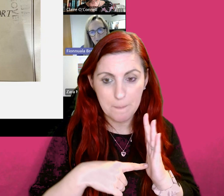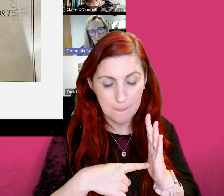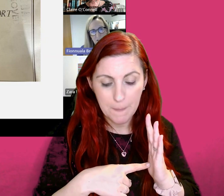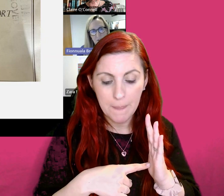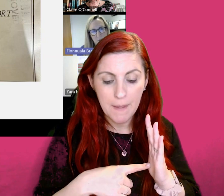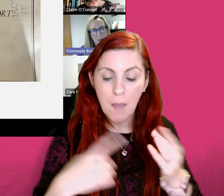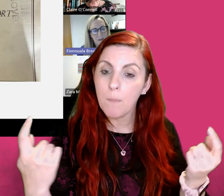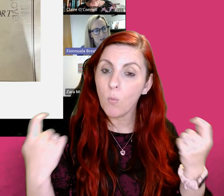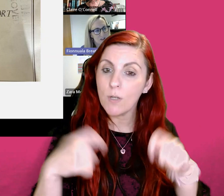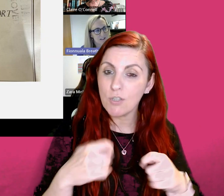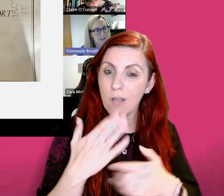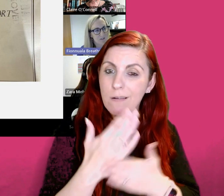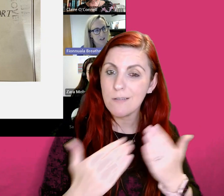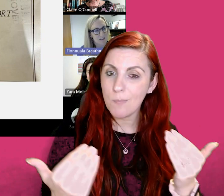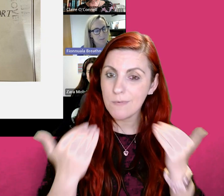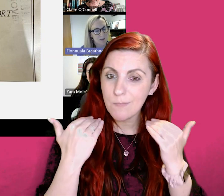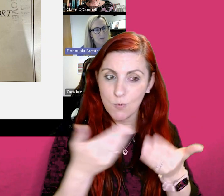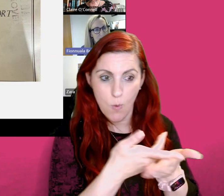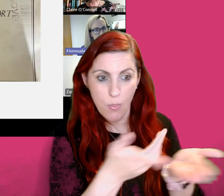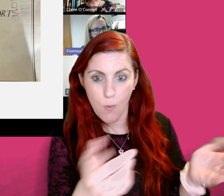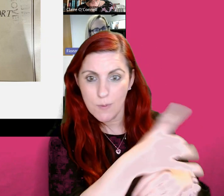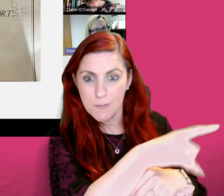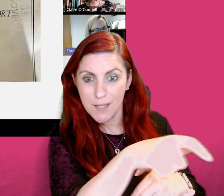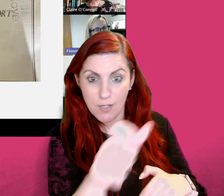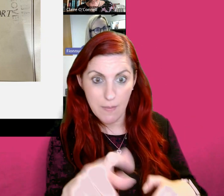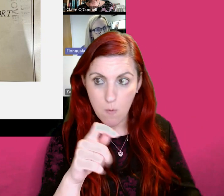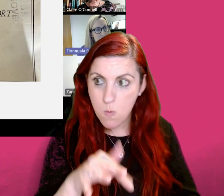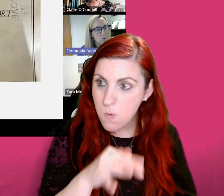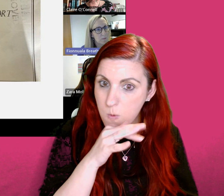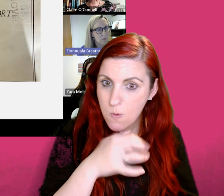this information with patients and they find it absolutely fascinating particularly women